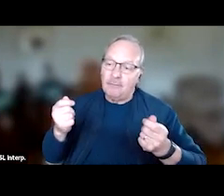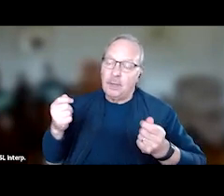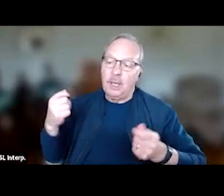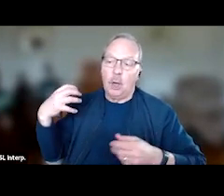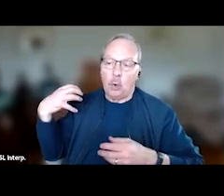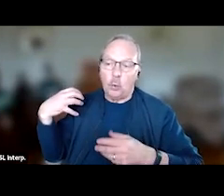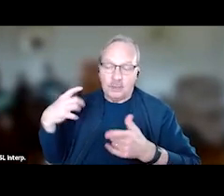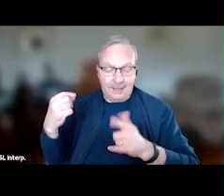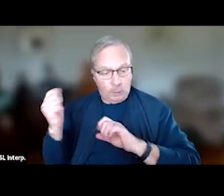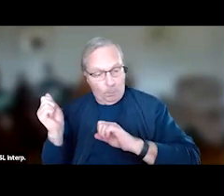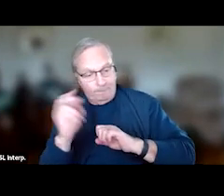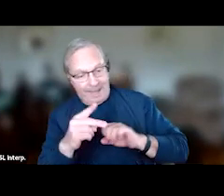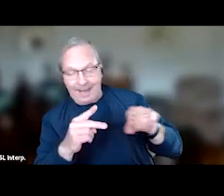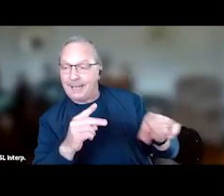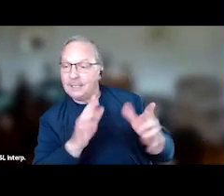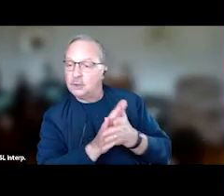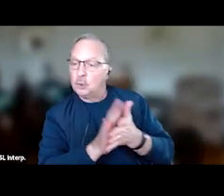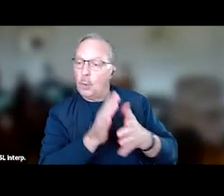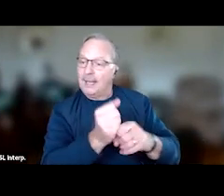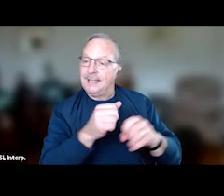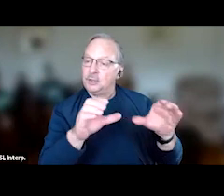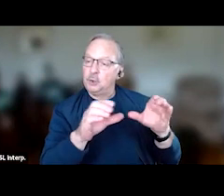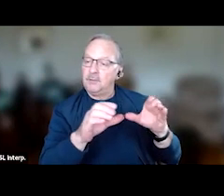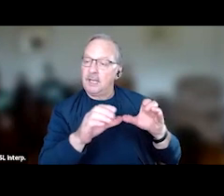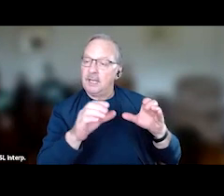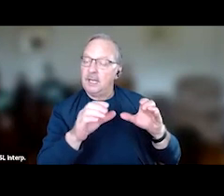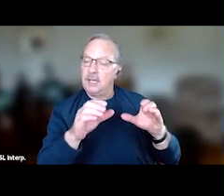to get a Certificate in Human Services. Next slide, please.